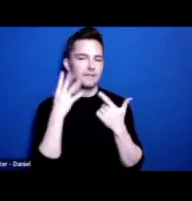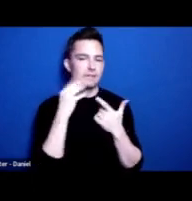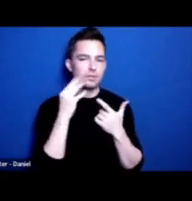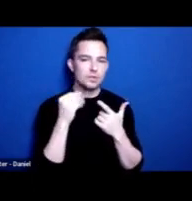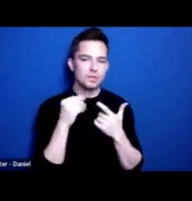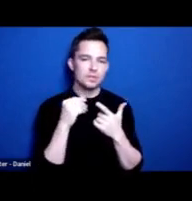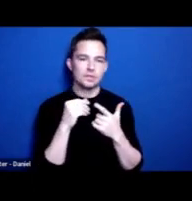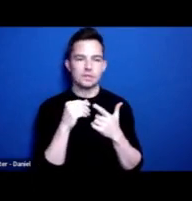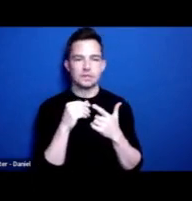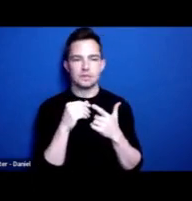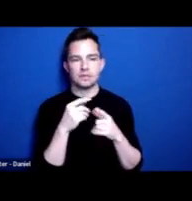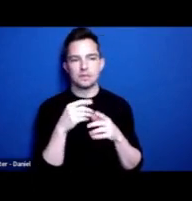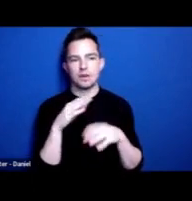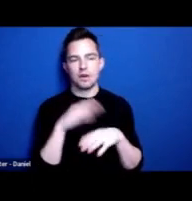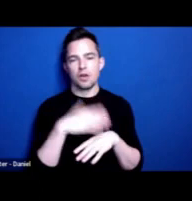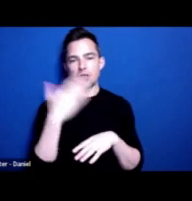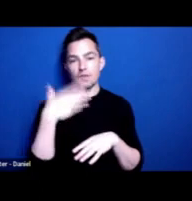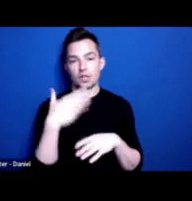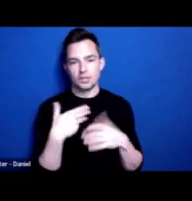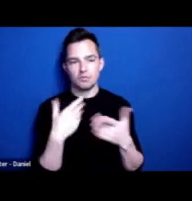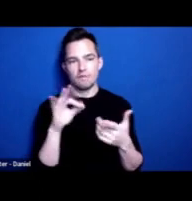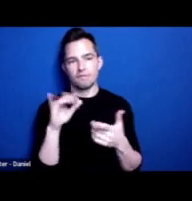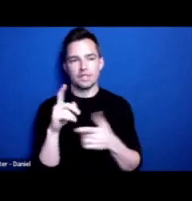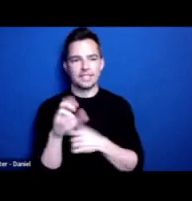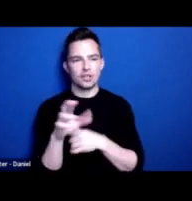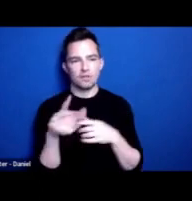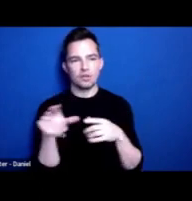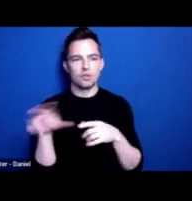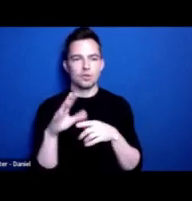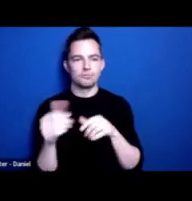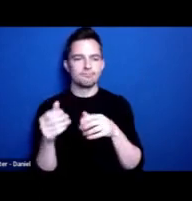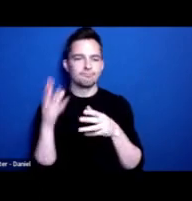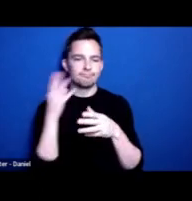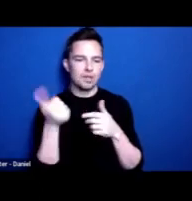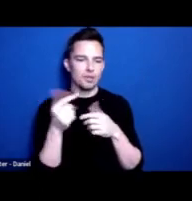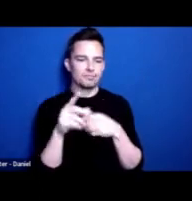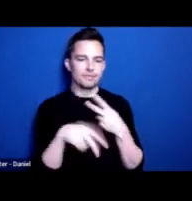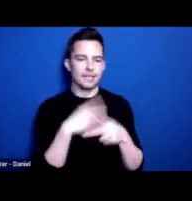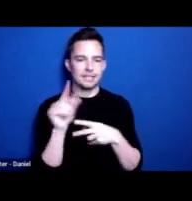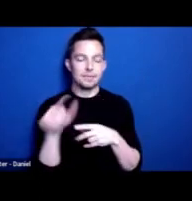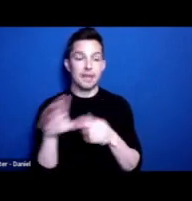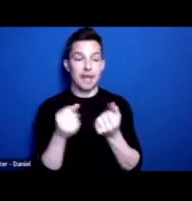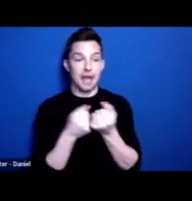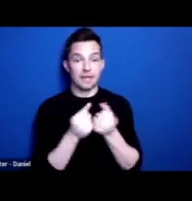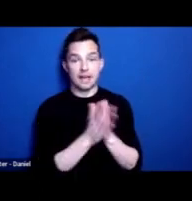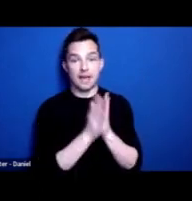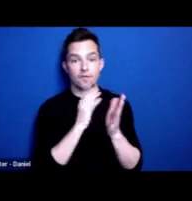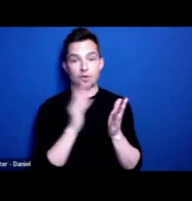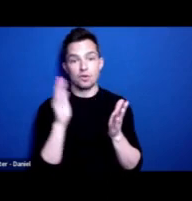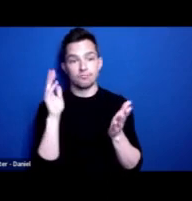and substance use. The work with PAC they work with passion towards changing the path for